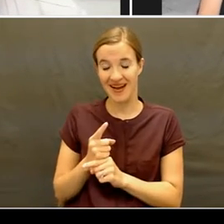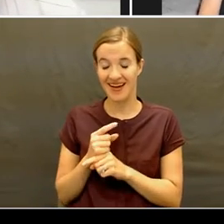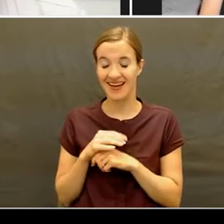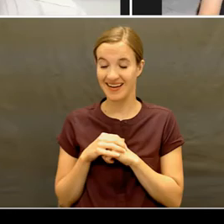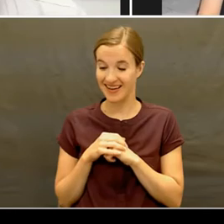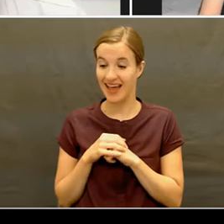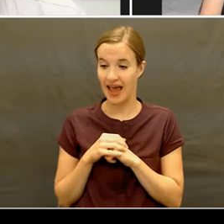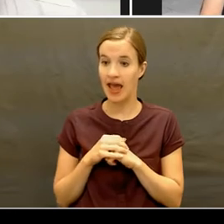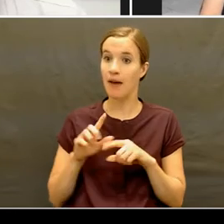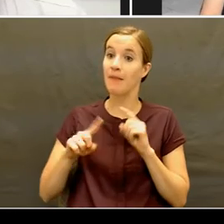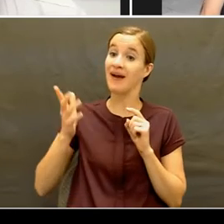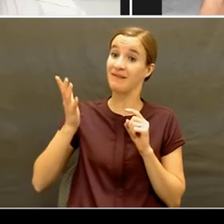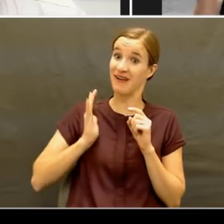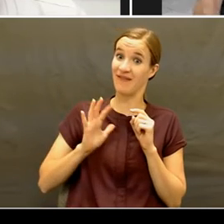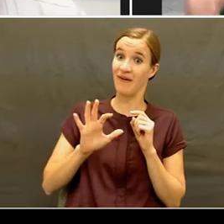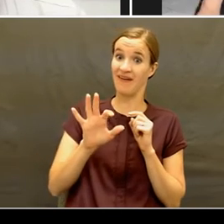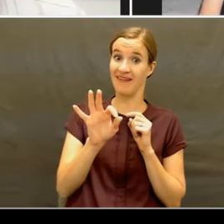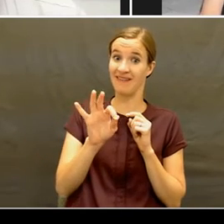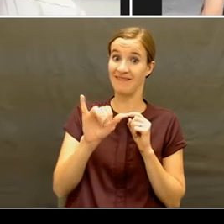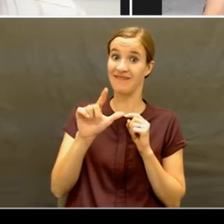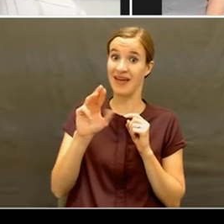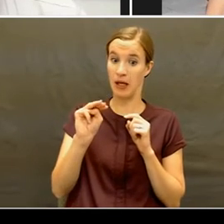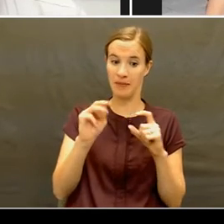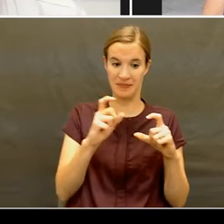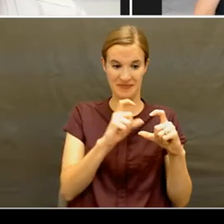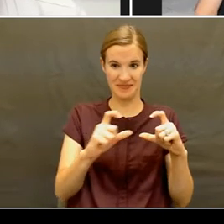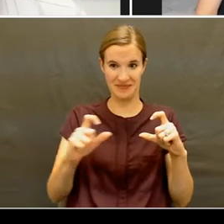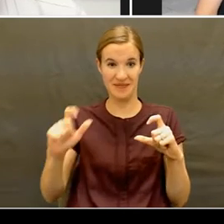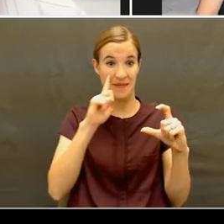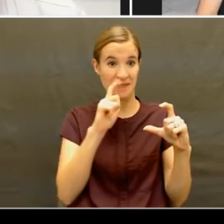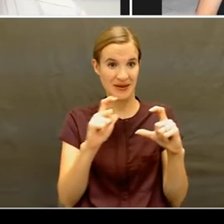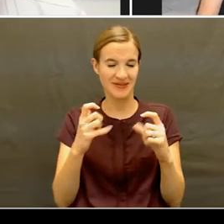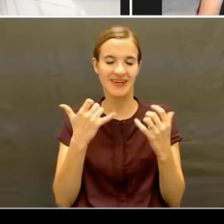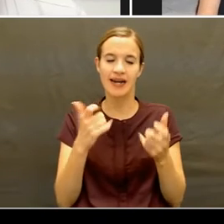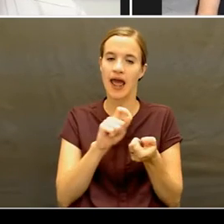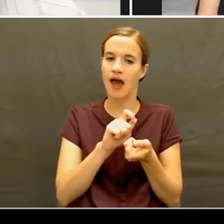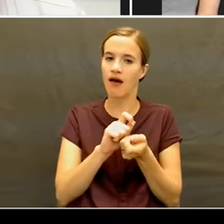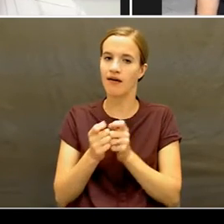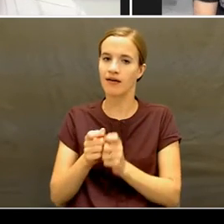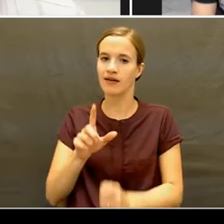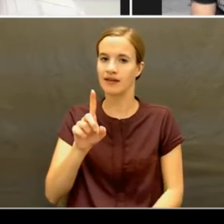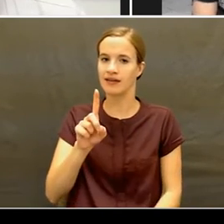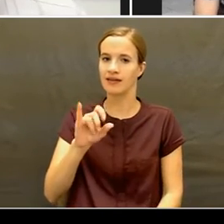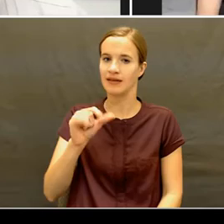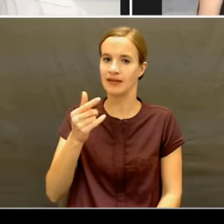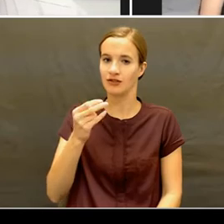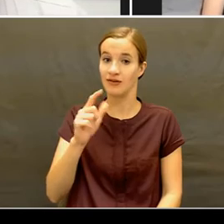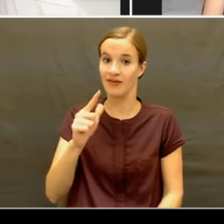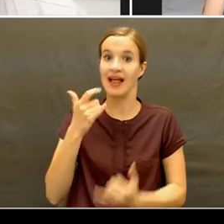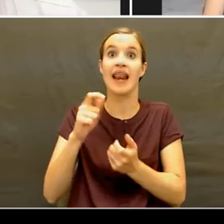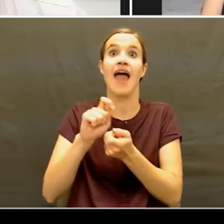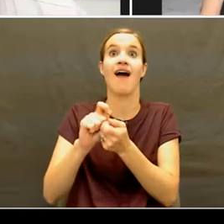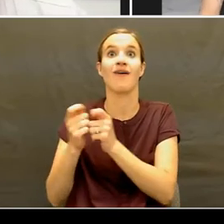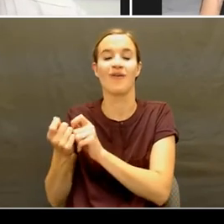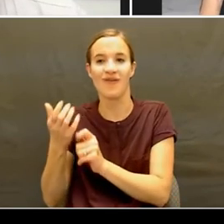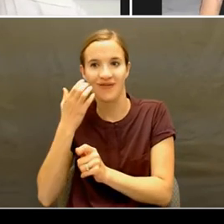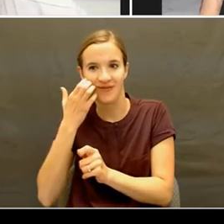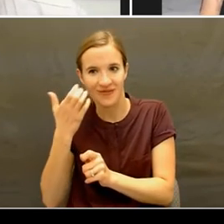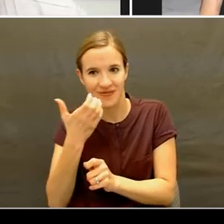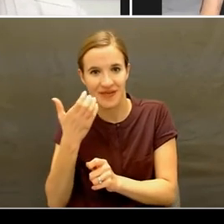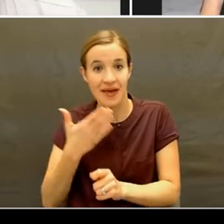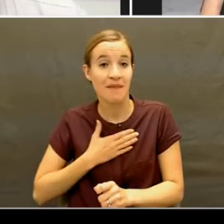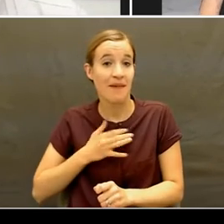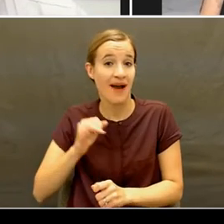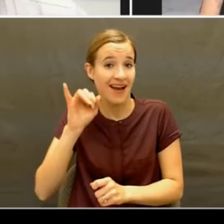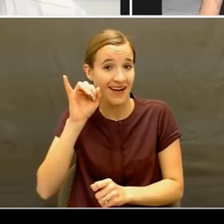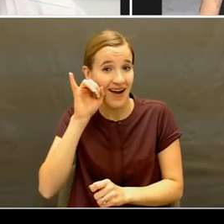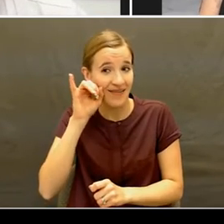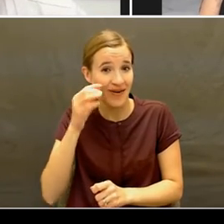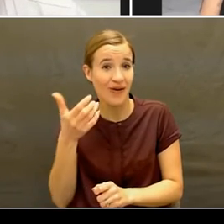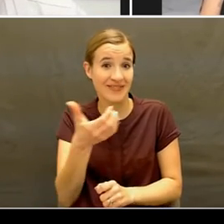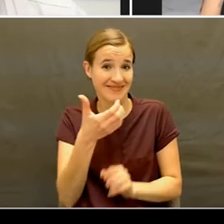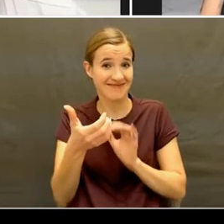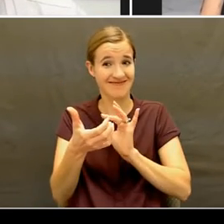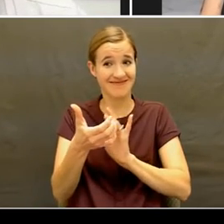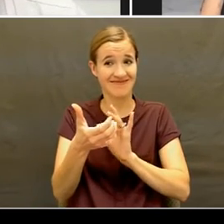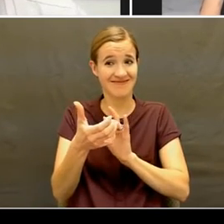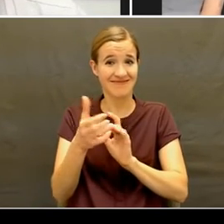I actually used my my good iPhone It still works it still works. Actually I got to, I